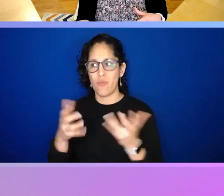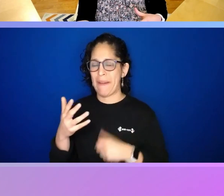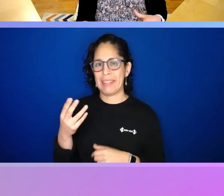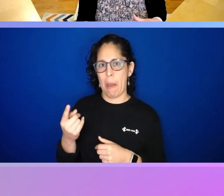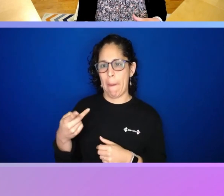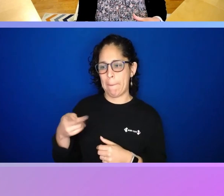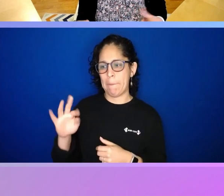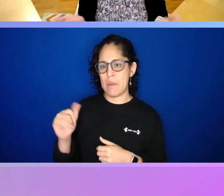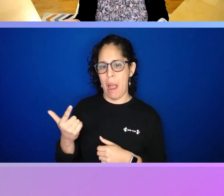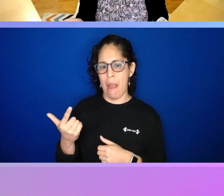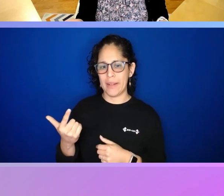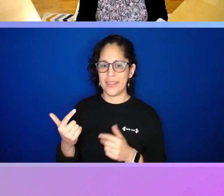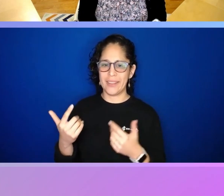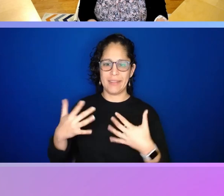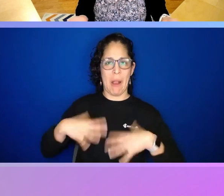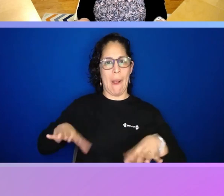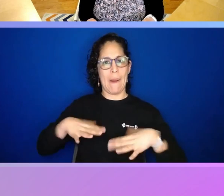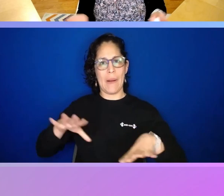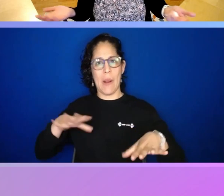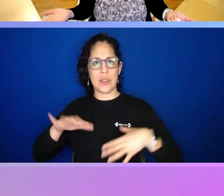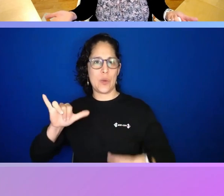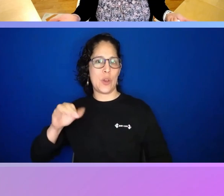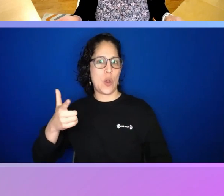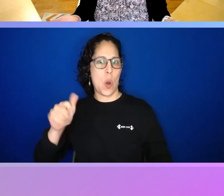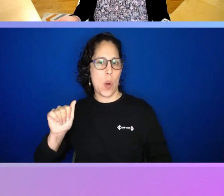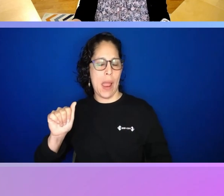2020 160.6%, and twenty 2255.4%. So the good news is